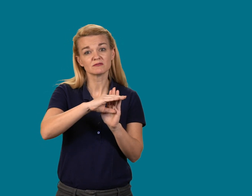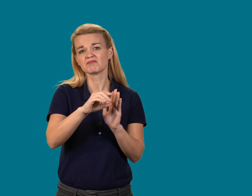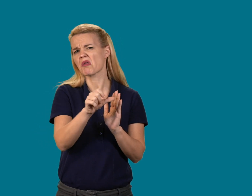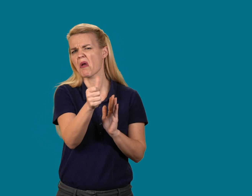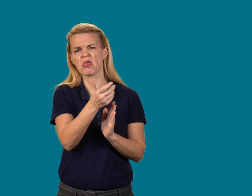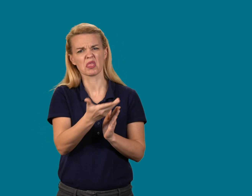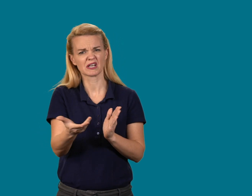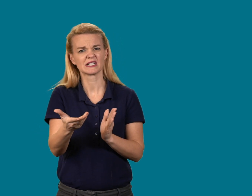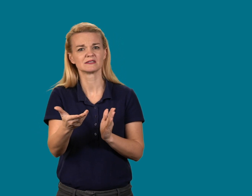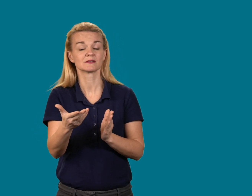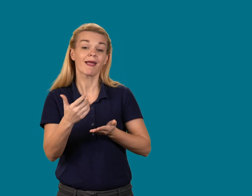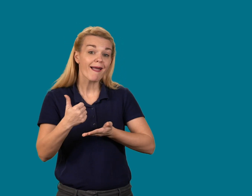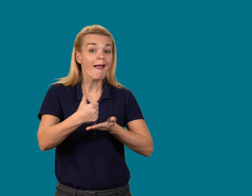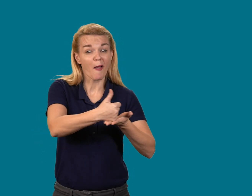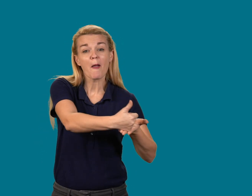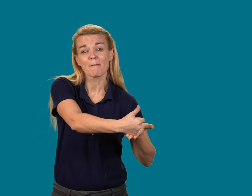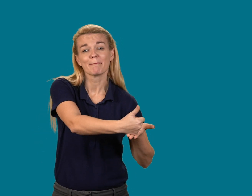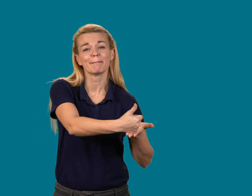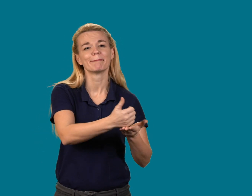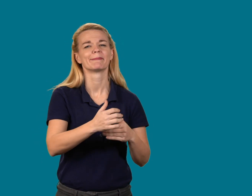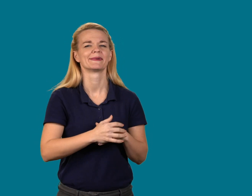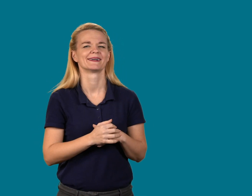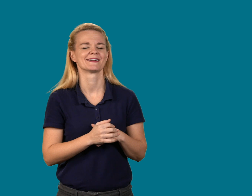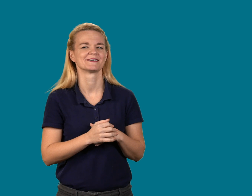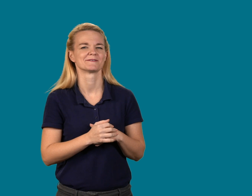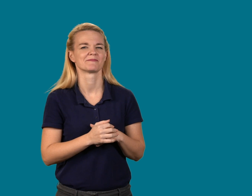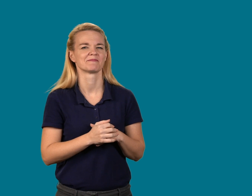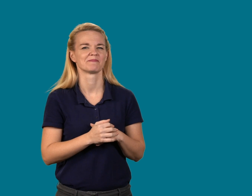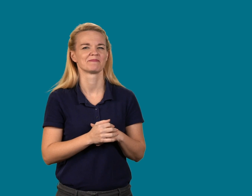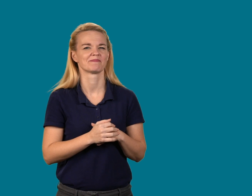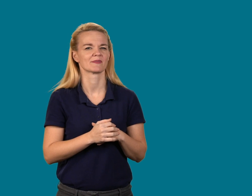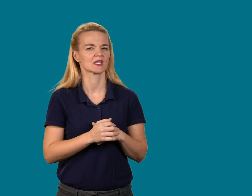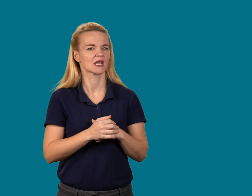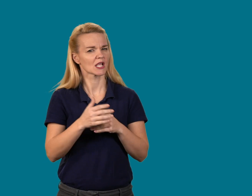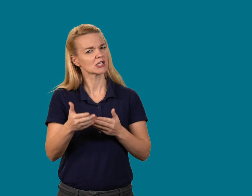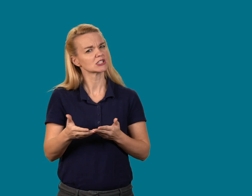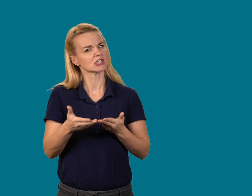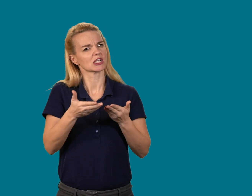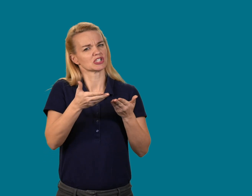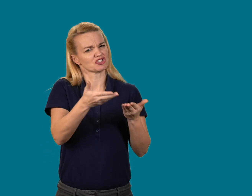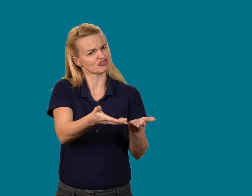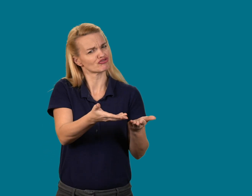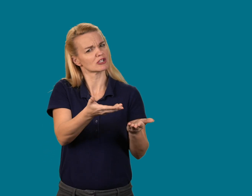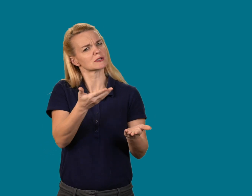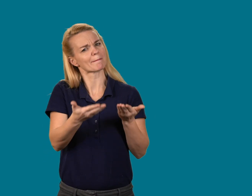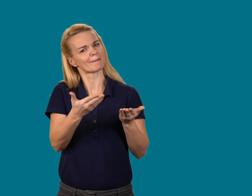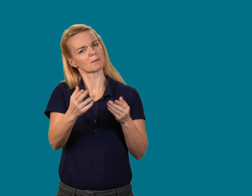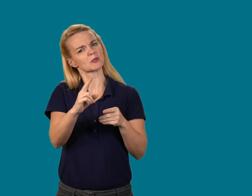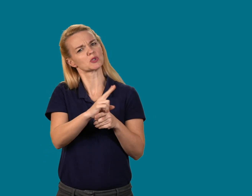and getting other items they may need. Consider having the items delivered through